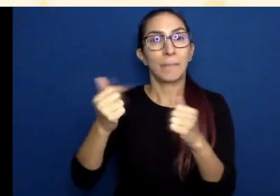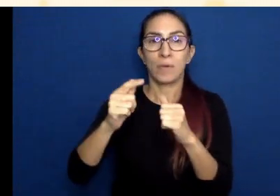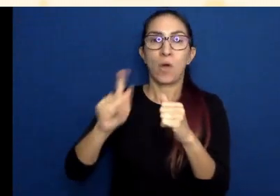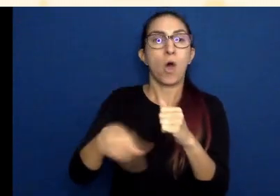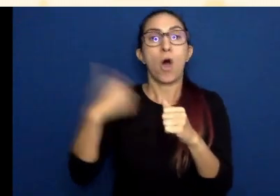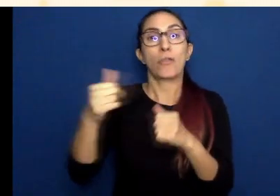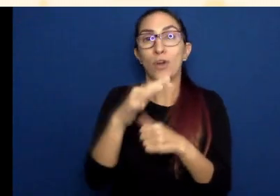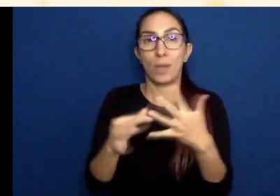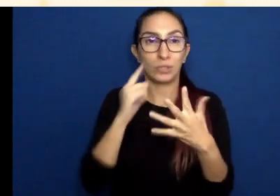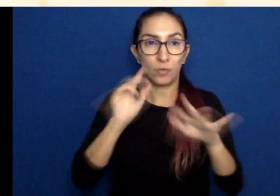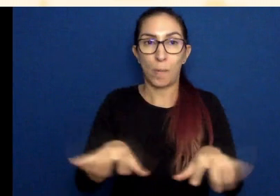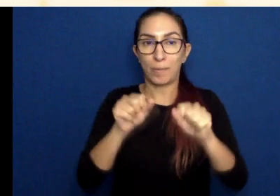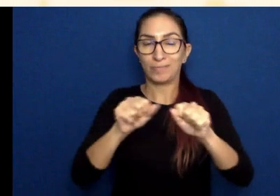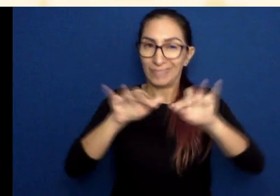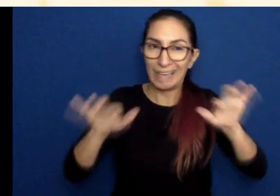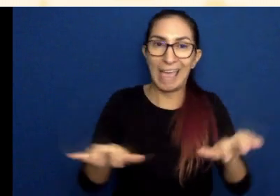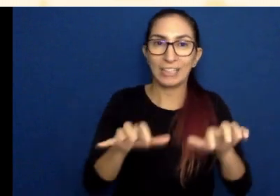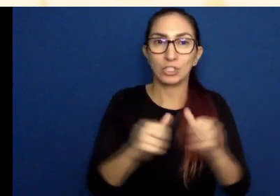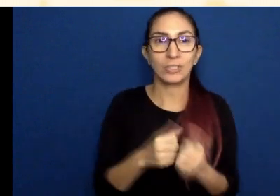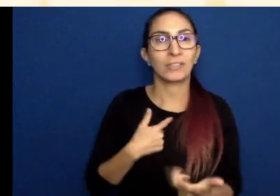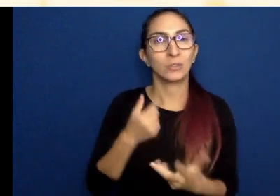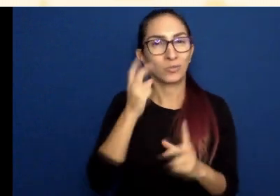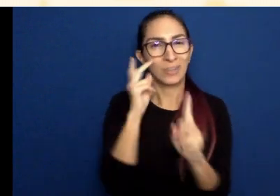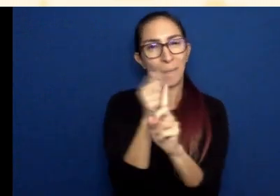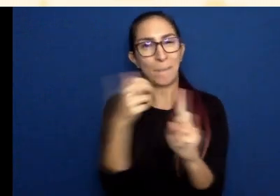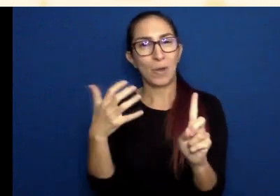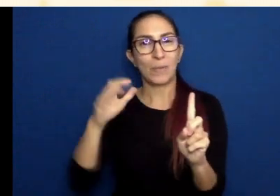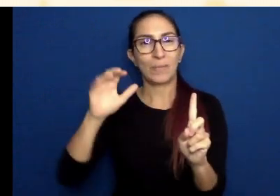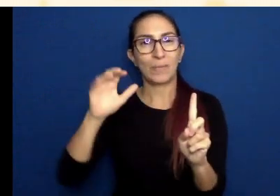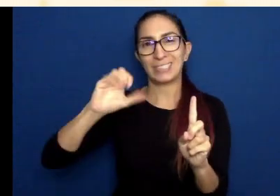And for more information, see Success Criterion 2.5.1: pointer gestures.